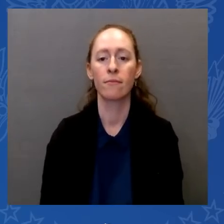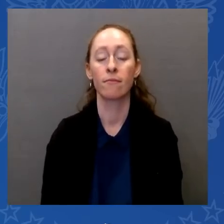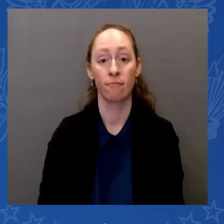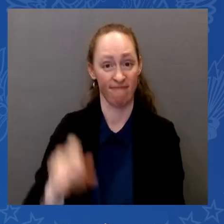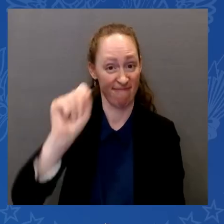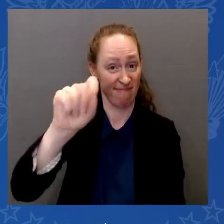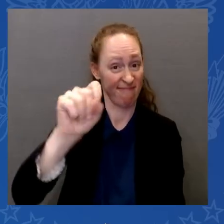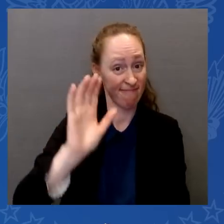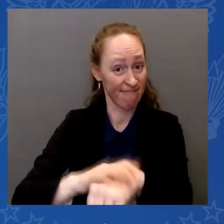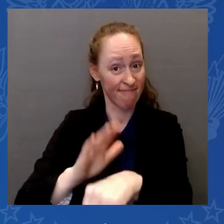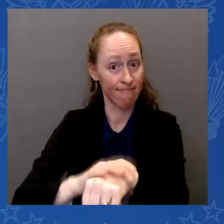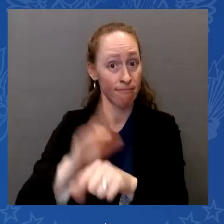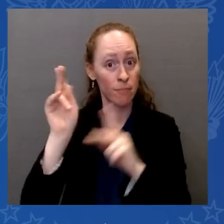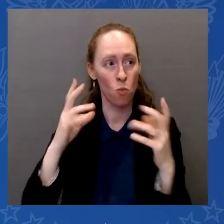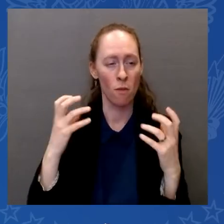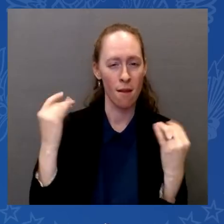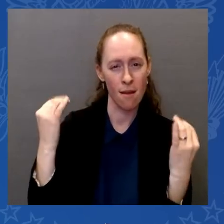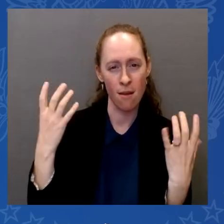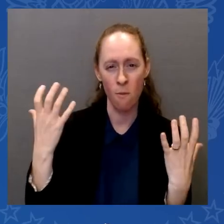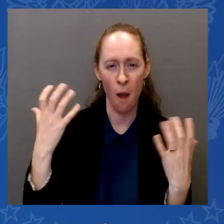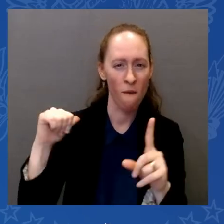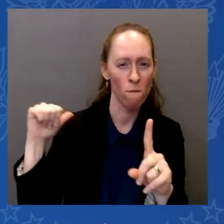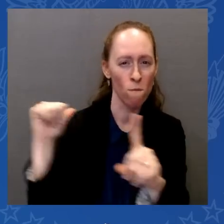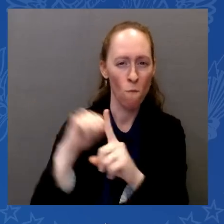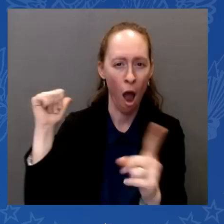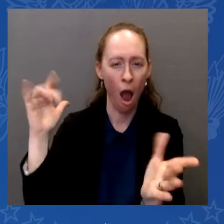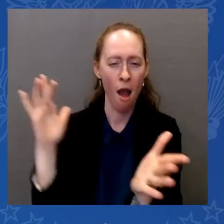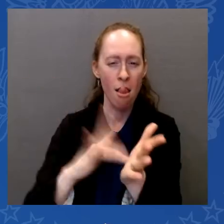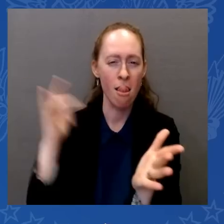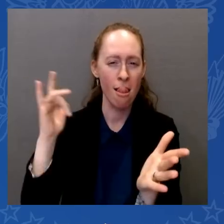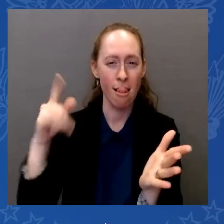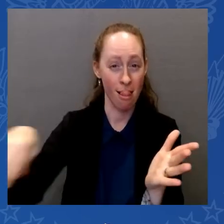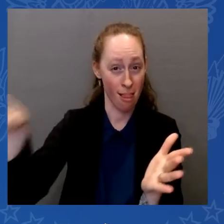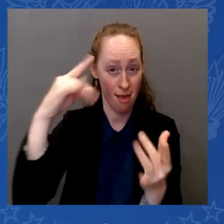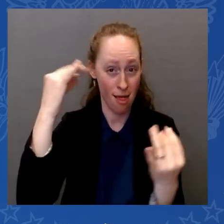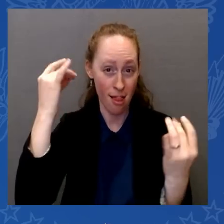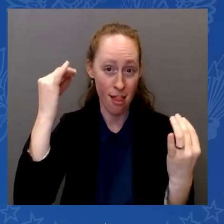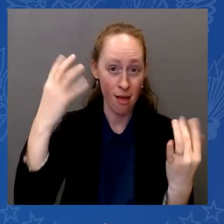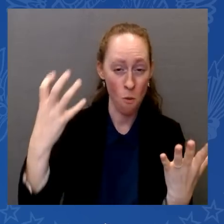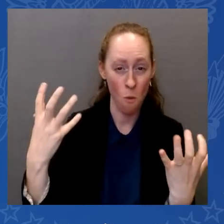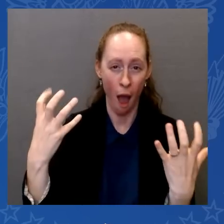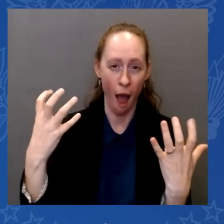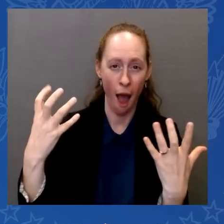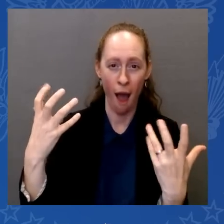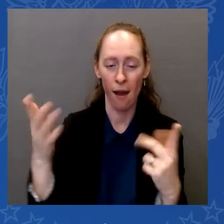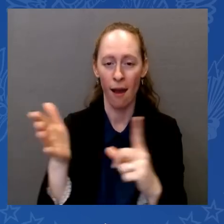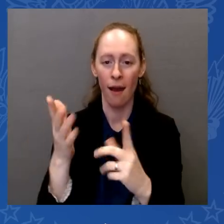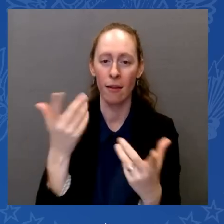who's qualifying for these loans, or trying to qualify for these loans. If you get a call pretending they're from the government